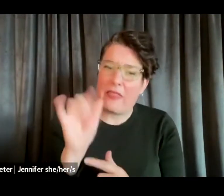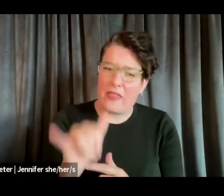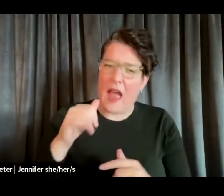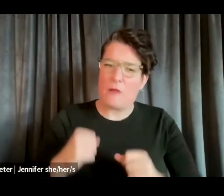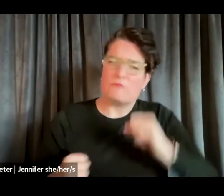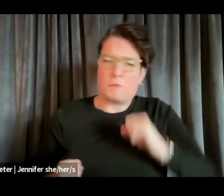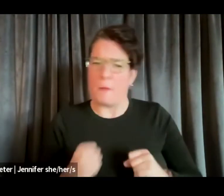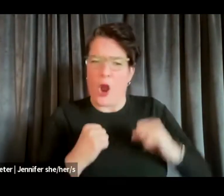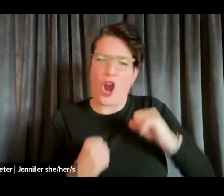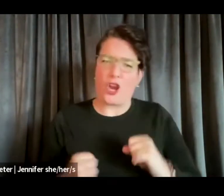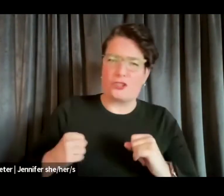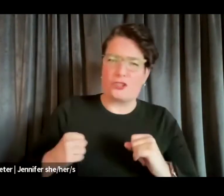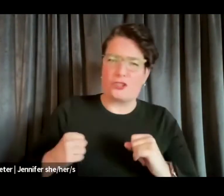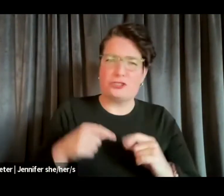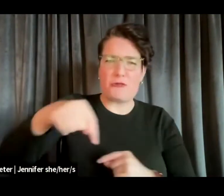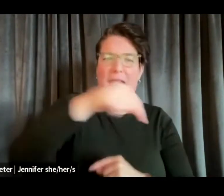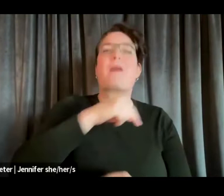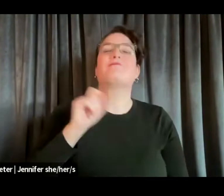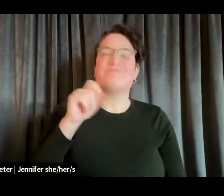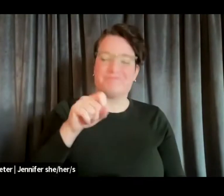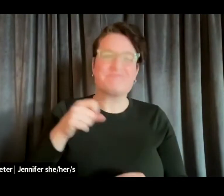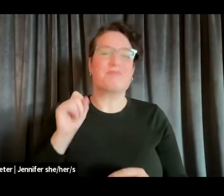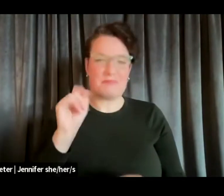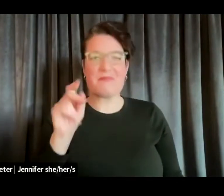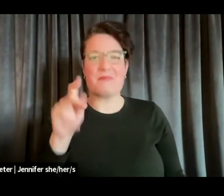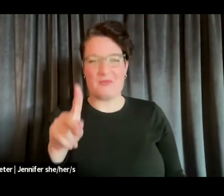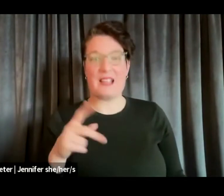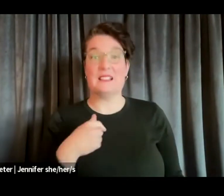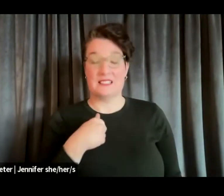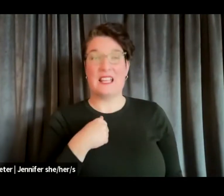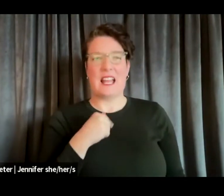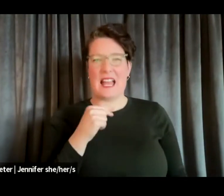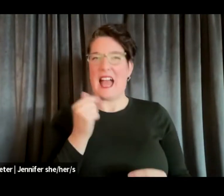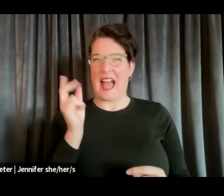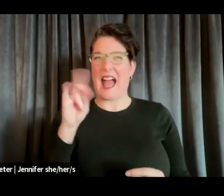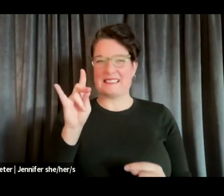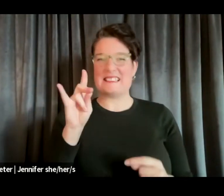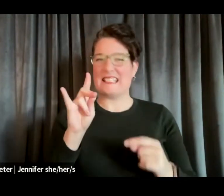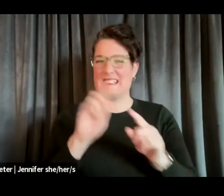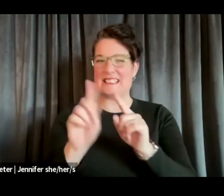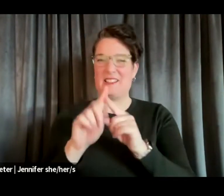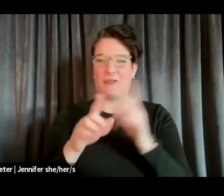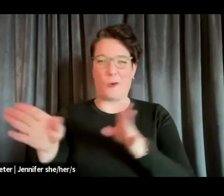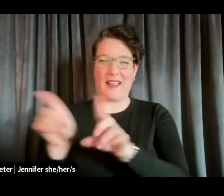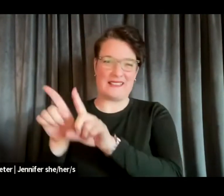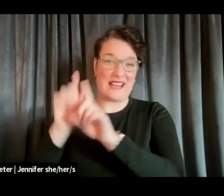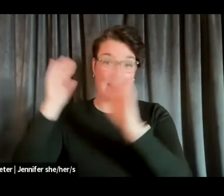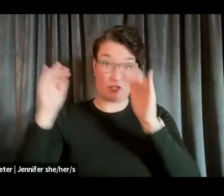Yeah. You like March around with, okay. So I've done it different ways as an adult, but as a little kid, I remember